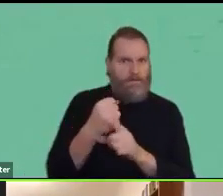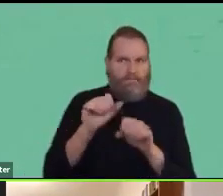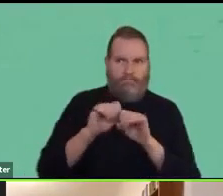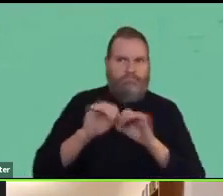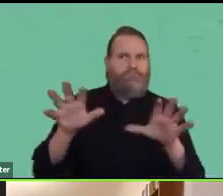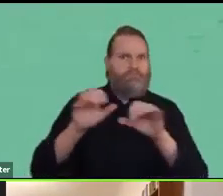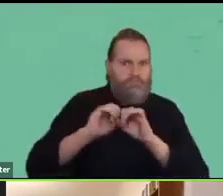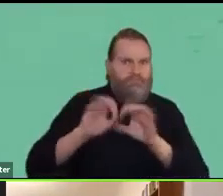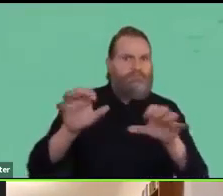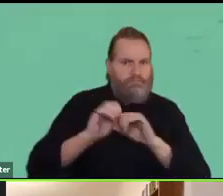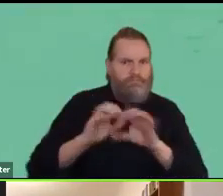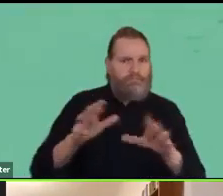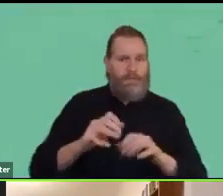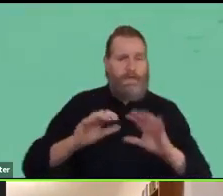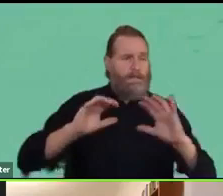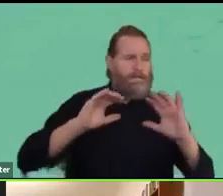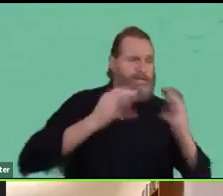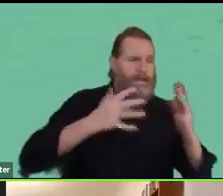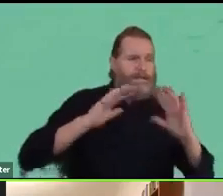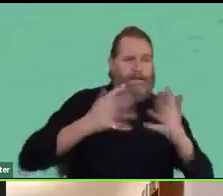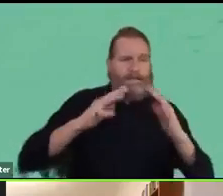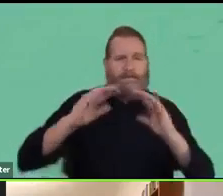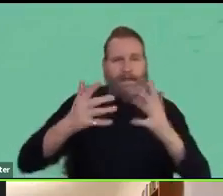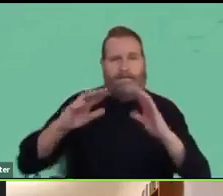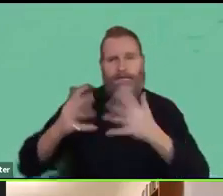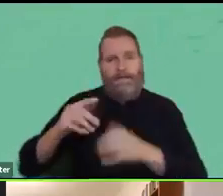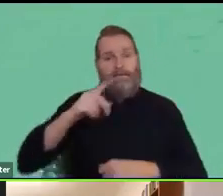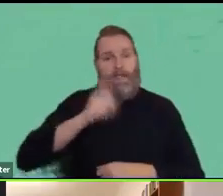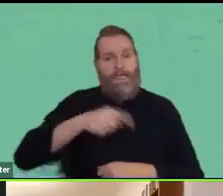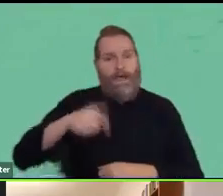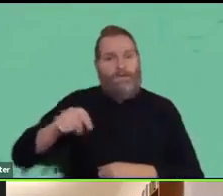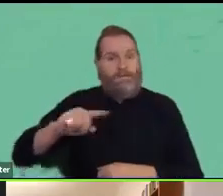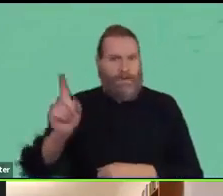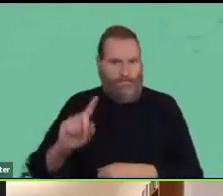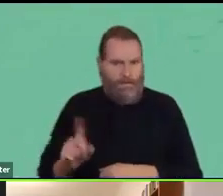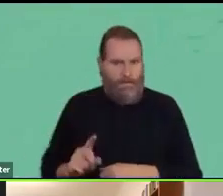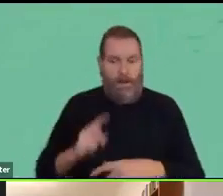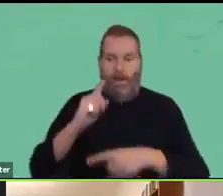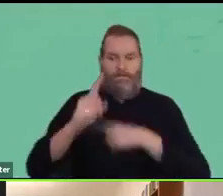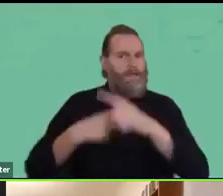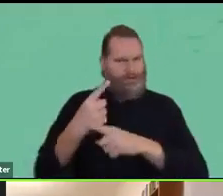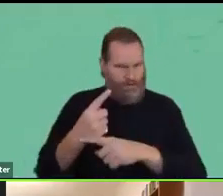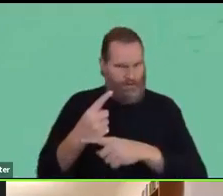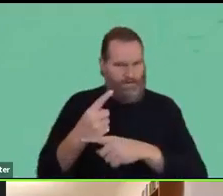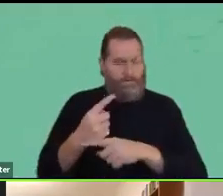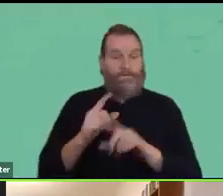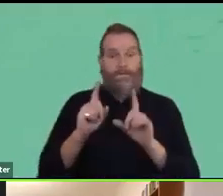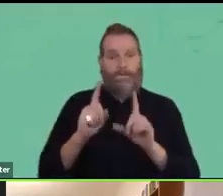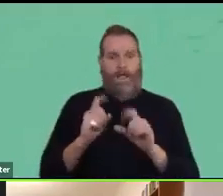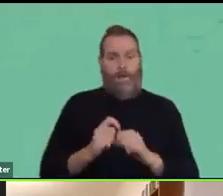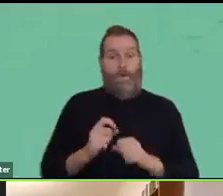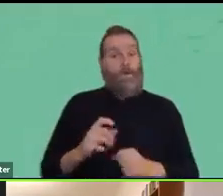2021, so we've already asked for and have had a meeting of all public sector unions with the TUC,